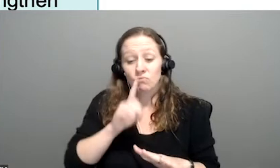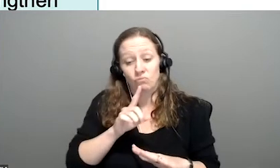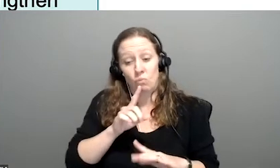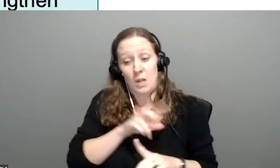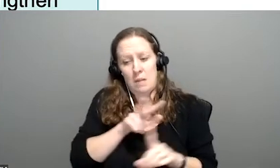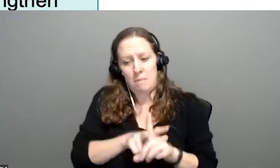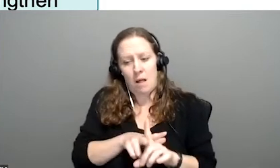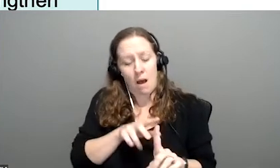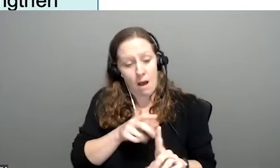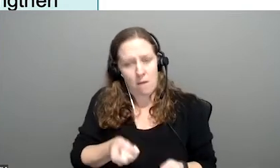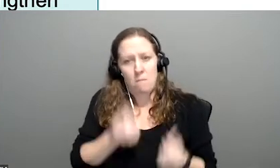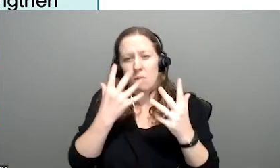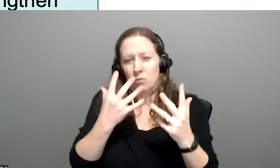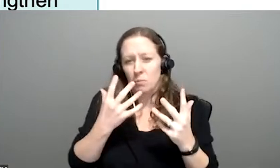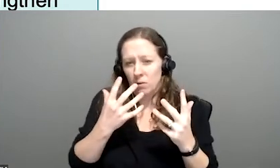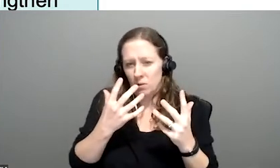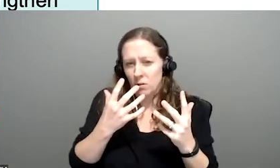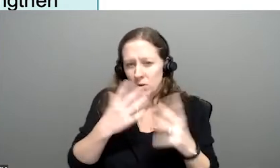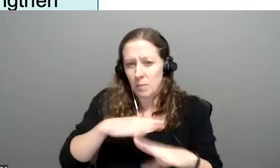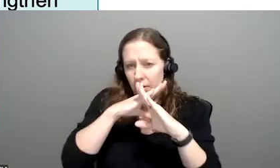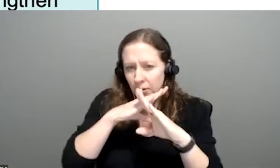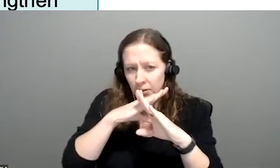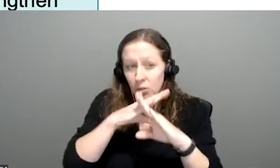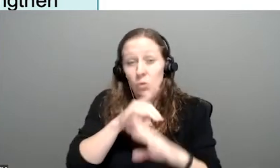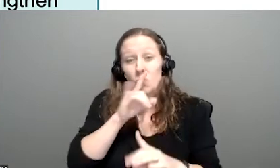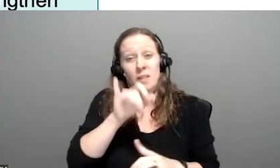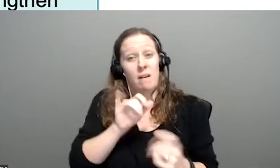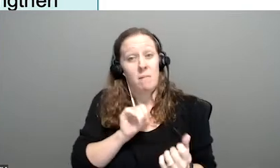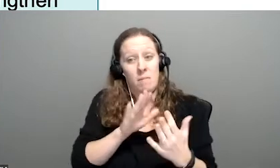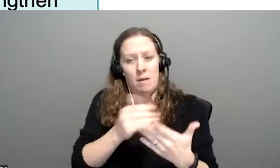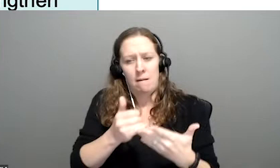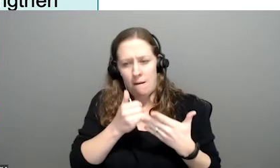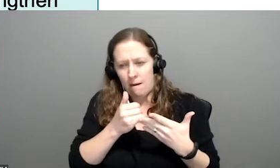to better understand how these intersecting identities create compound disadvantages,